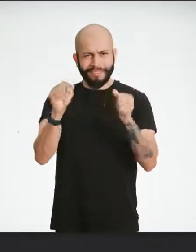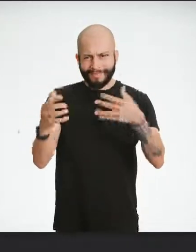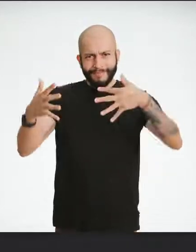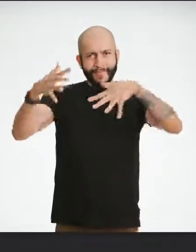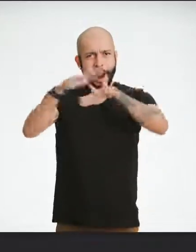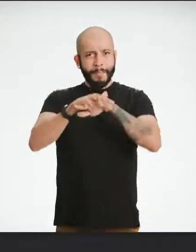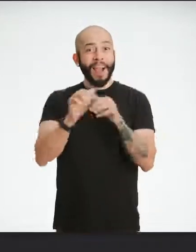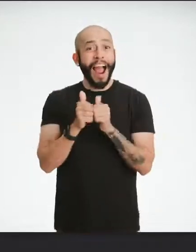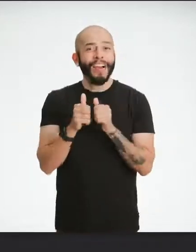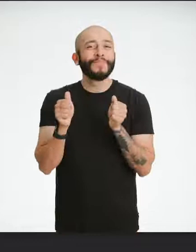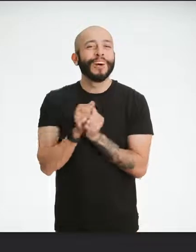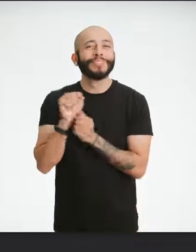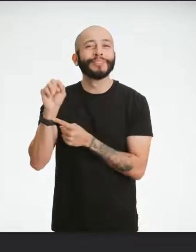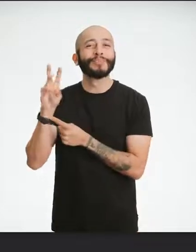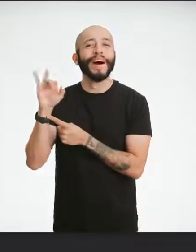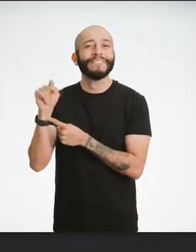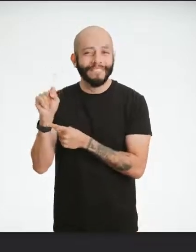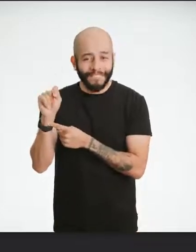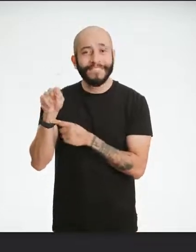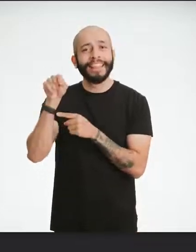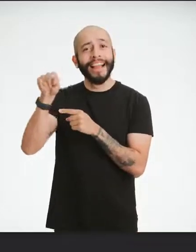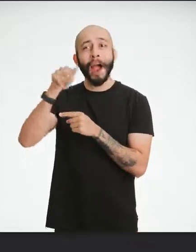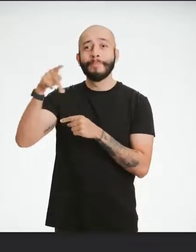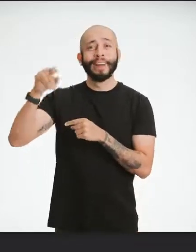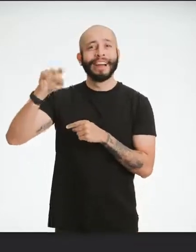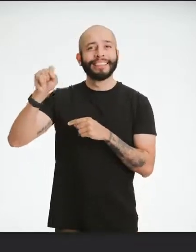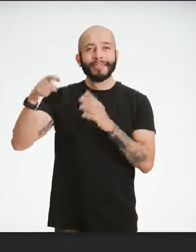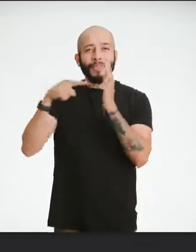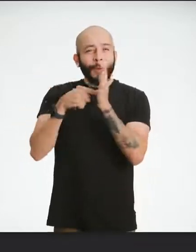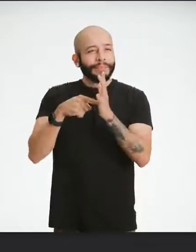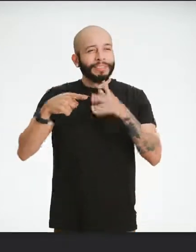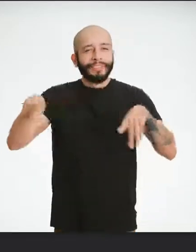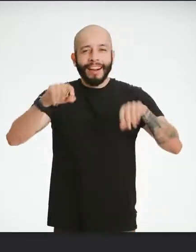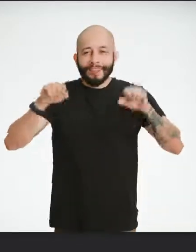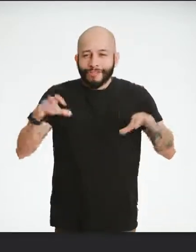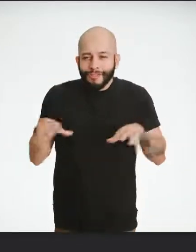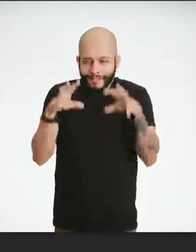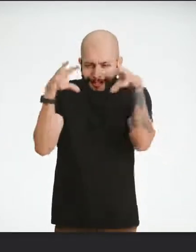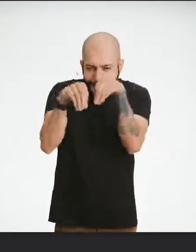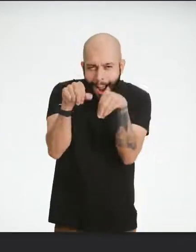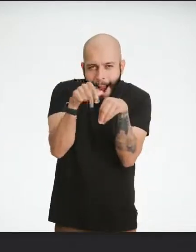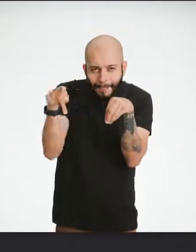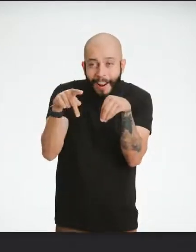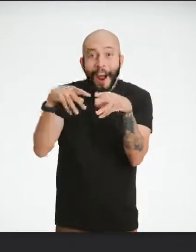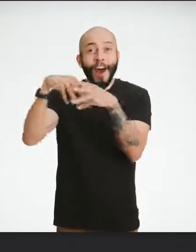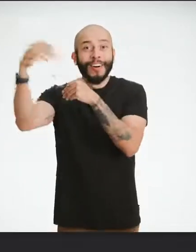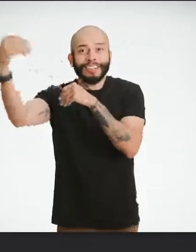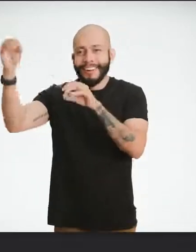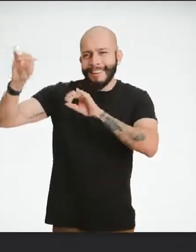An app intent represents something people can do inside of your app, and it makes it possible to do it from outside of your app.